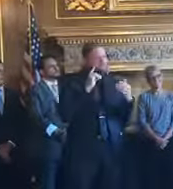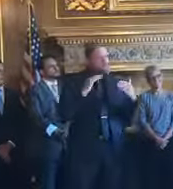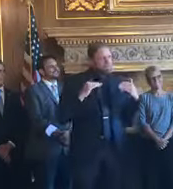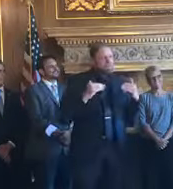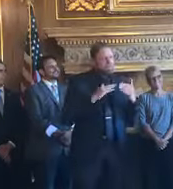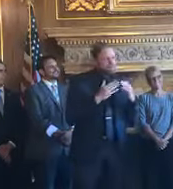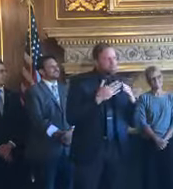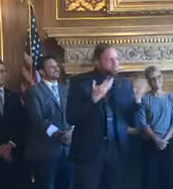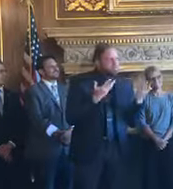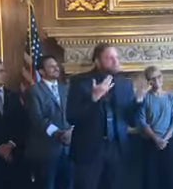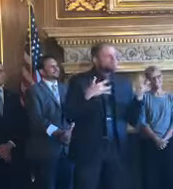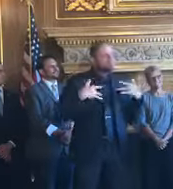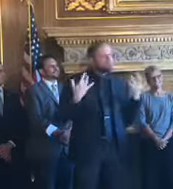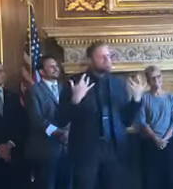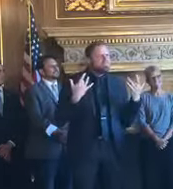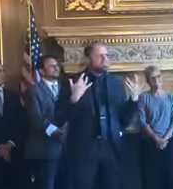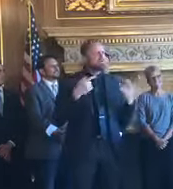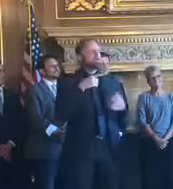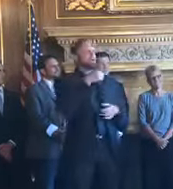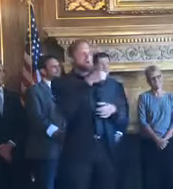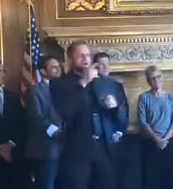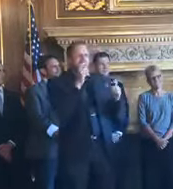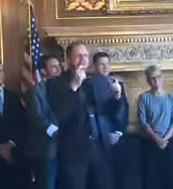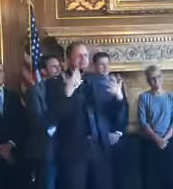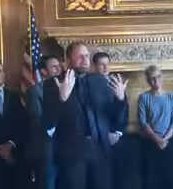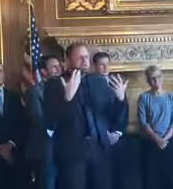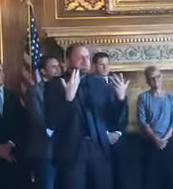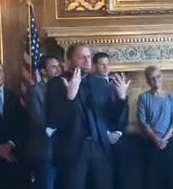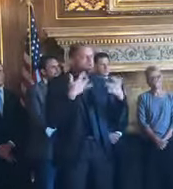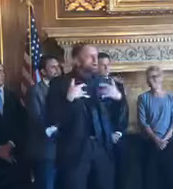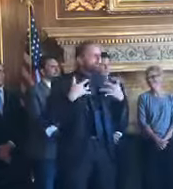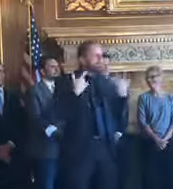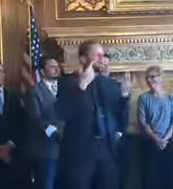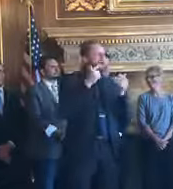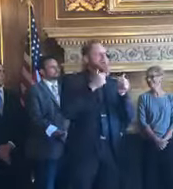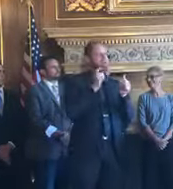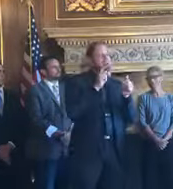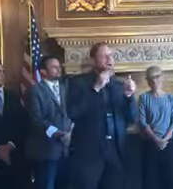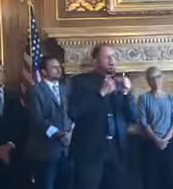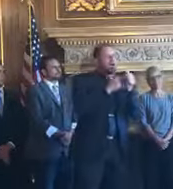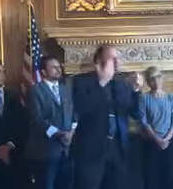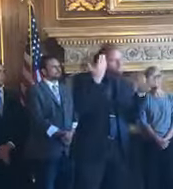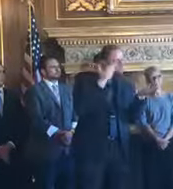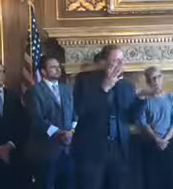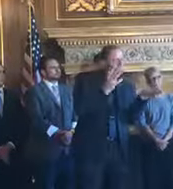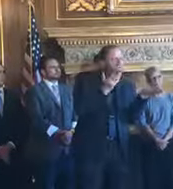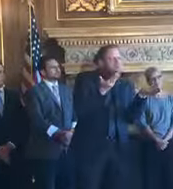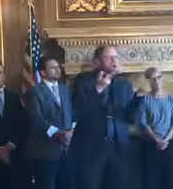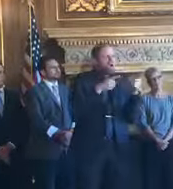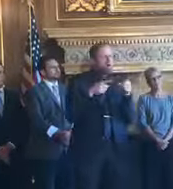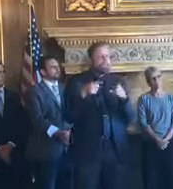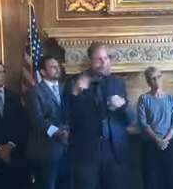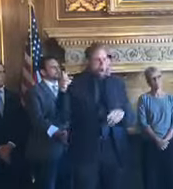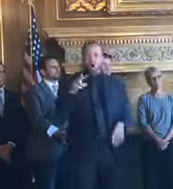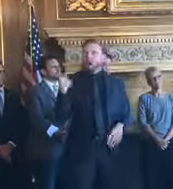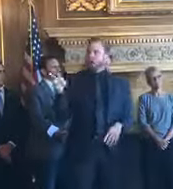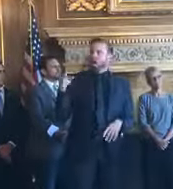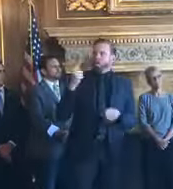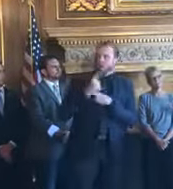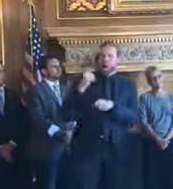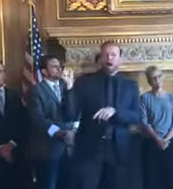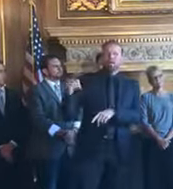of mine, I'm passionate about it, let's get it done" Through Representative Kleefisch's